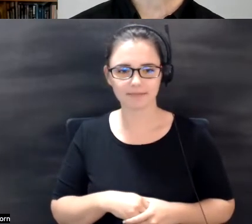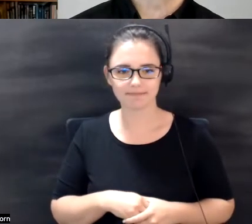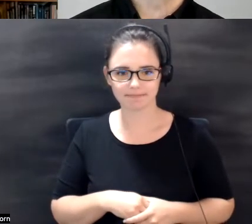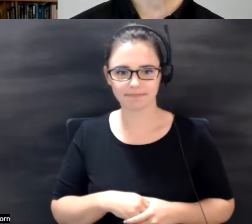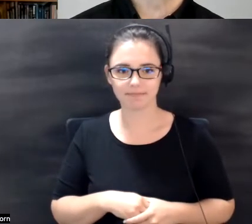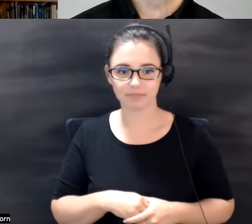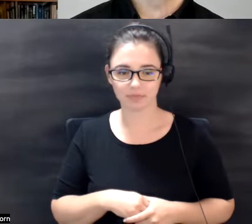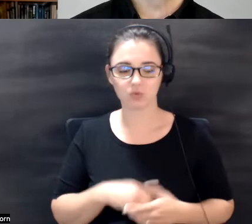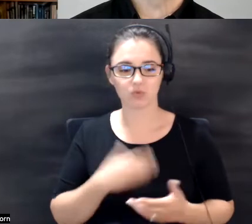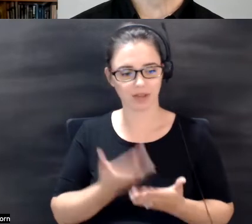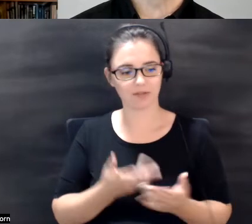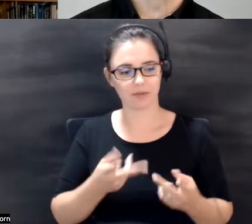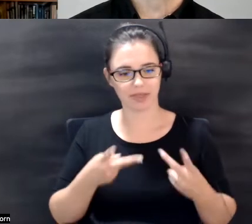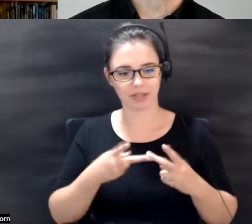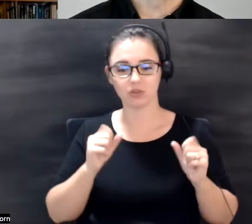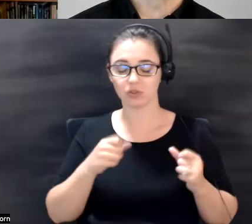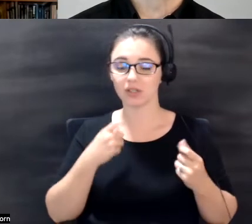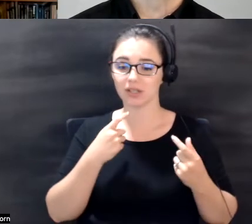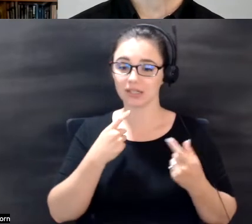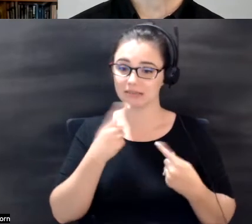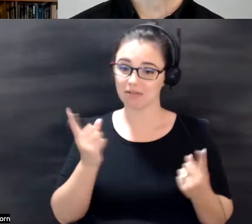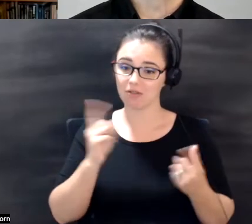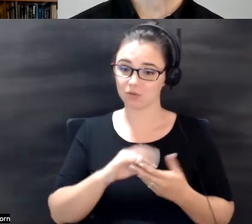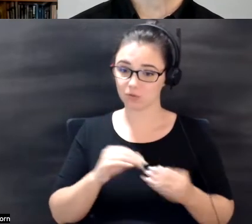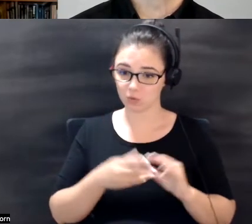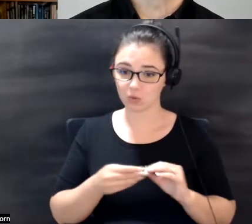to be able to tell the story, I'm going to say, you know,